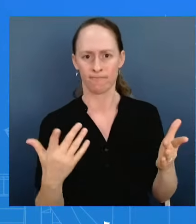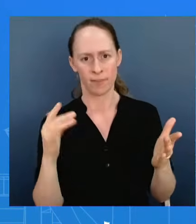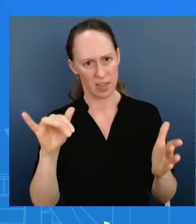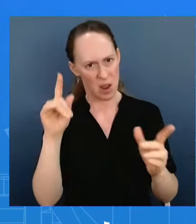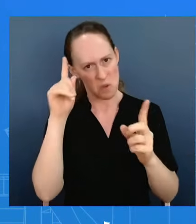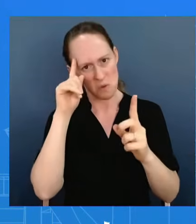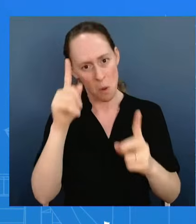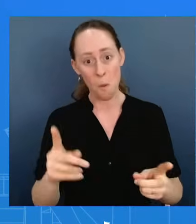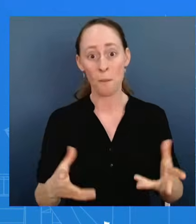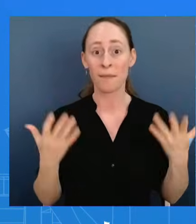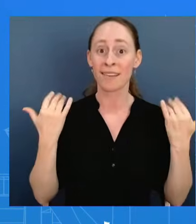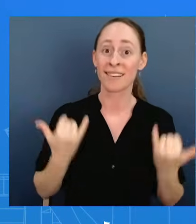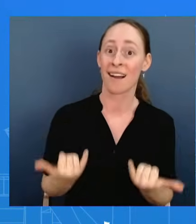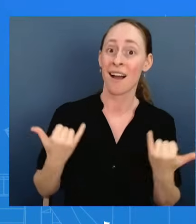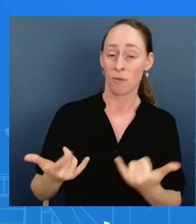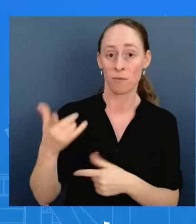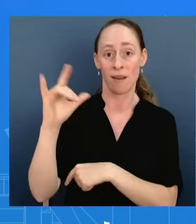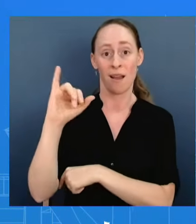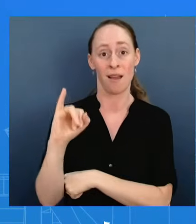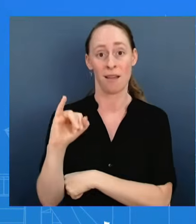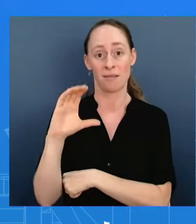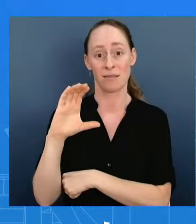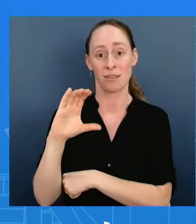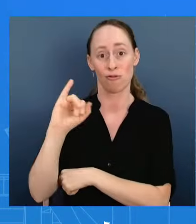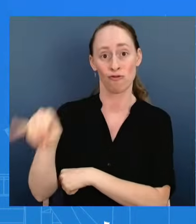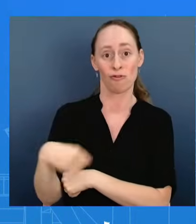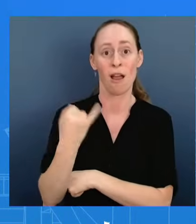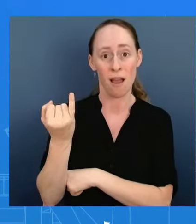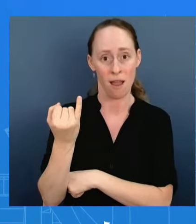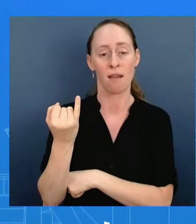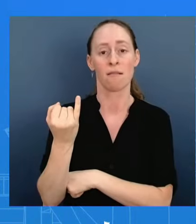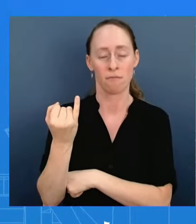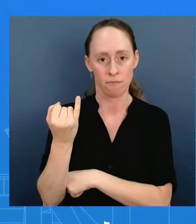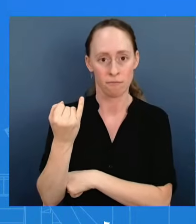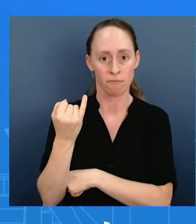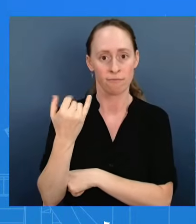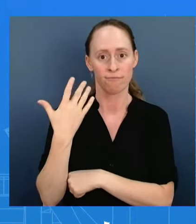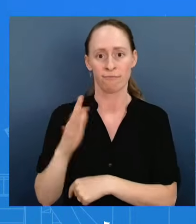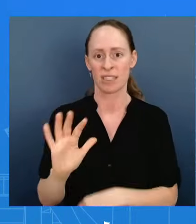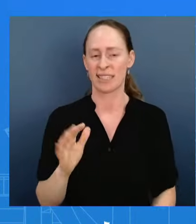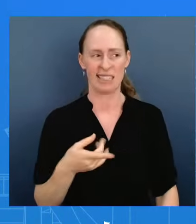Isn’t hosting an alleged war criminal in the Oval Office undermining of credibility and moral authority?